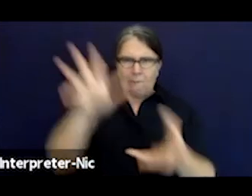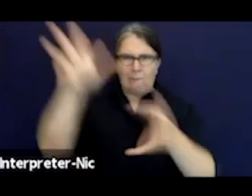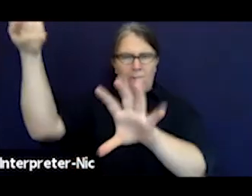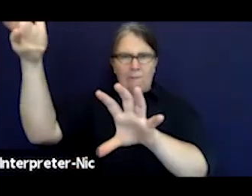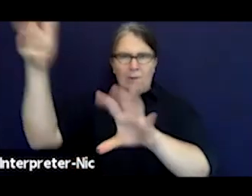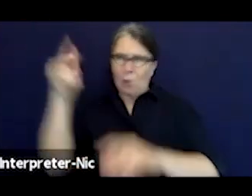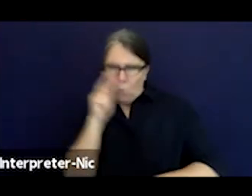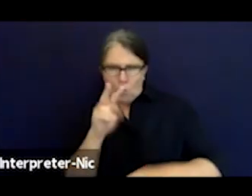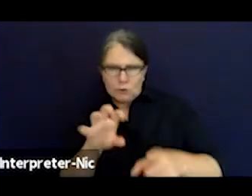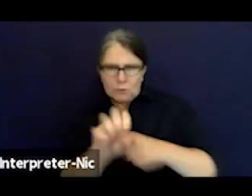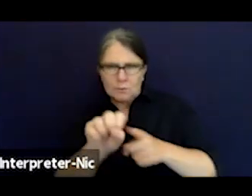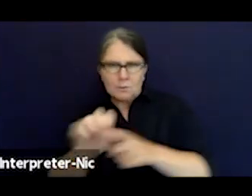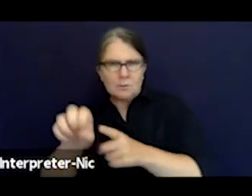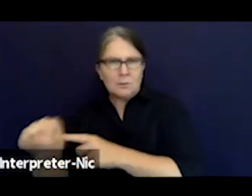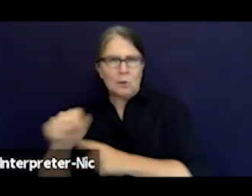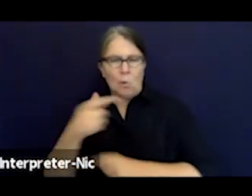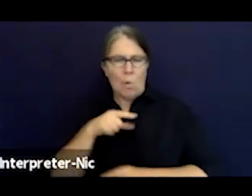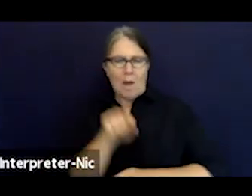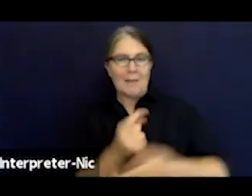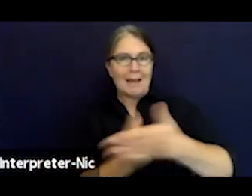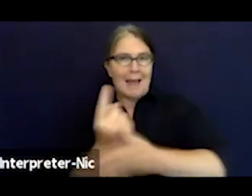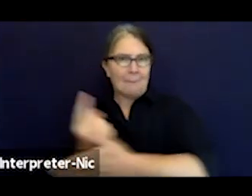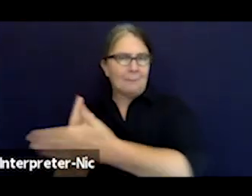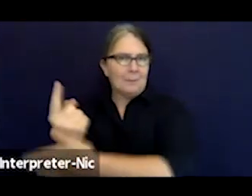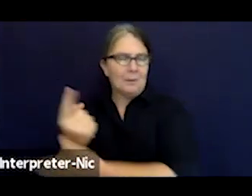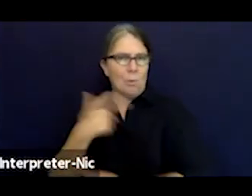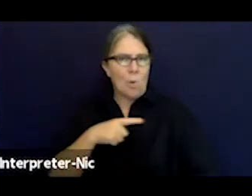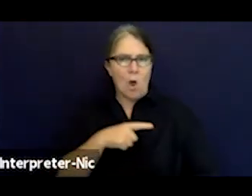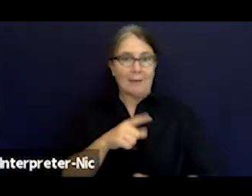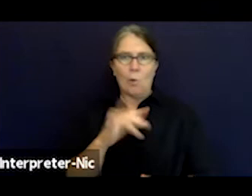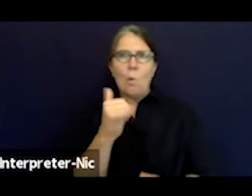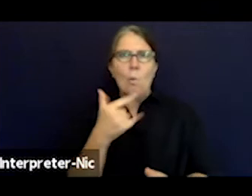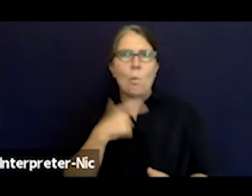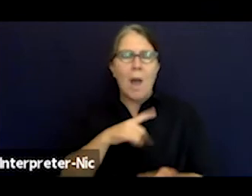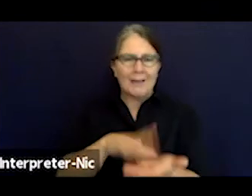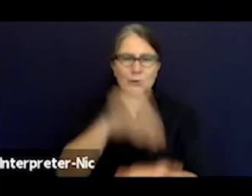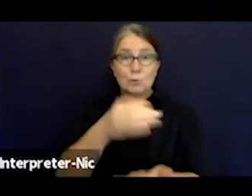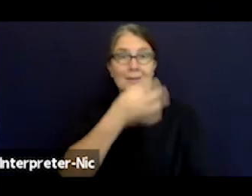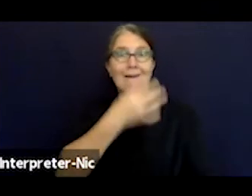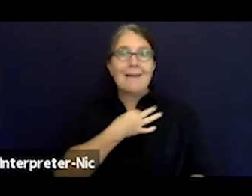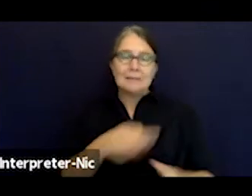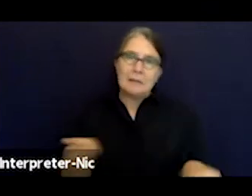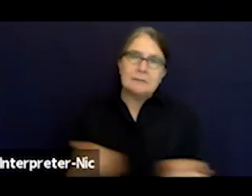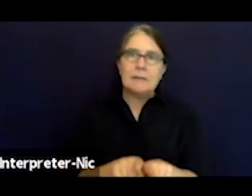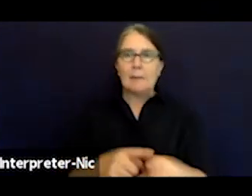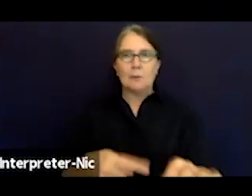places where students ask the instructor the same question by email 700 times?